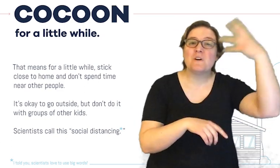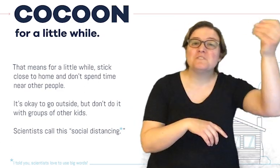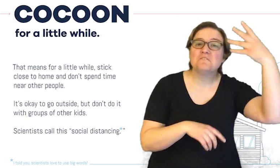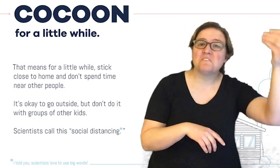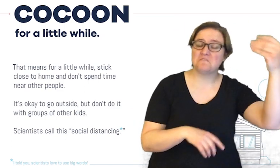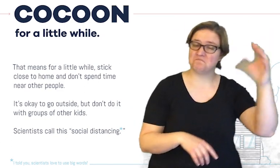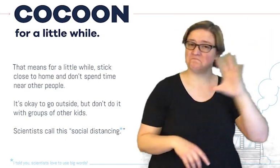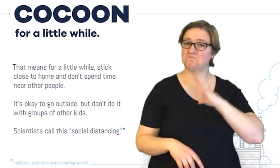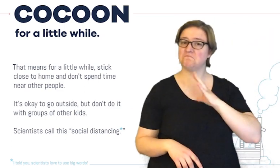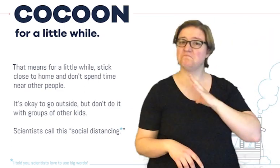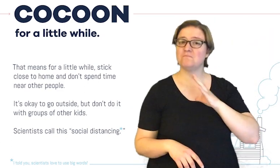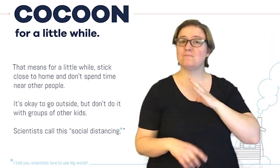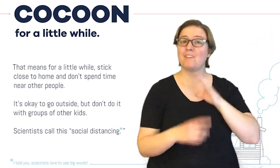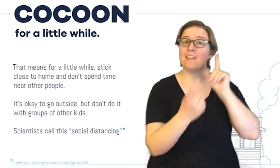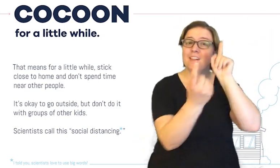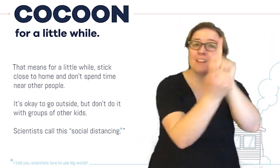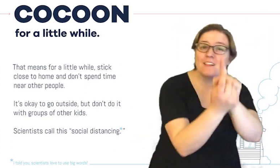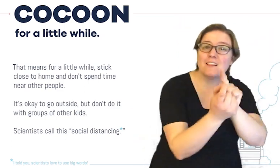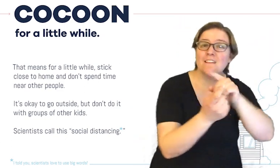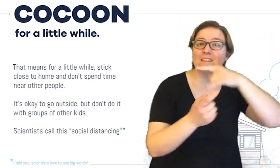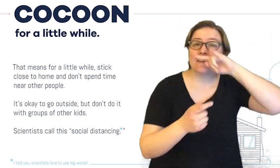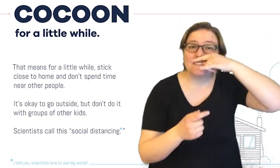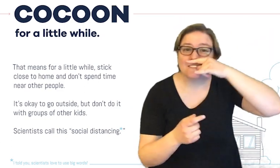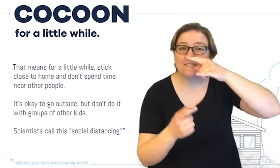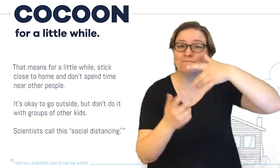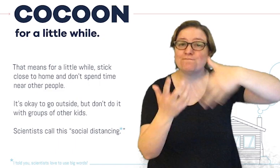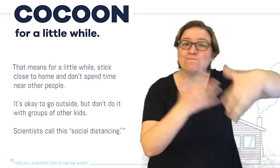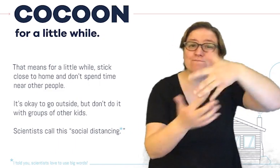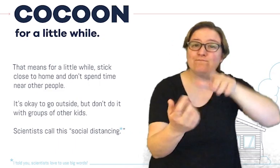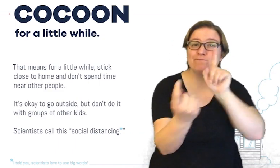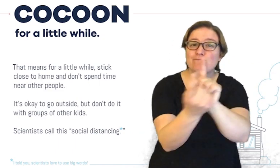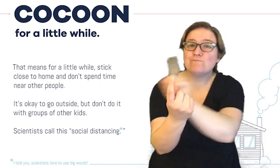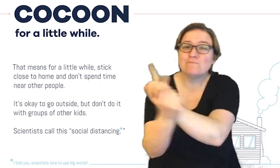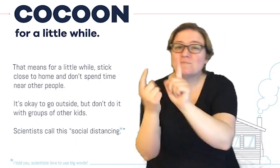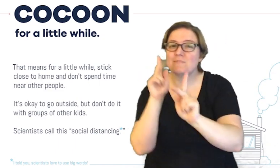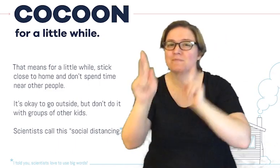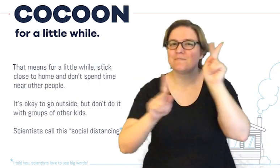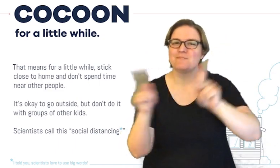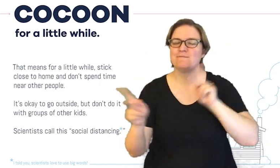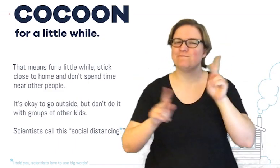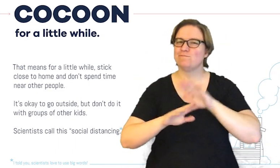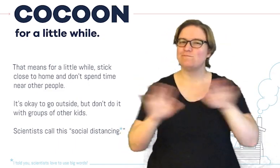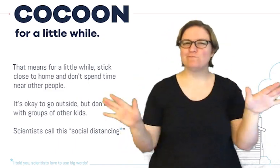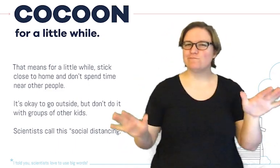It's okay to go outside, but don't do it with groups of other kids.